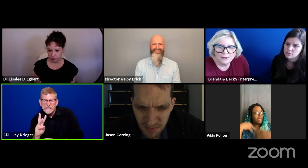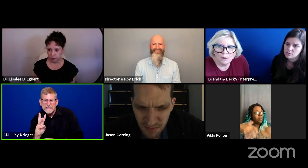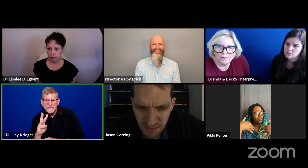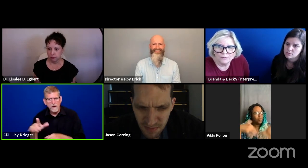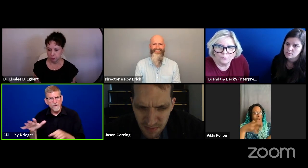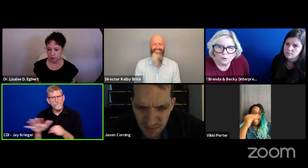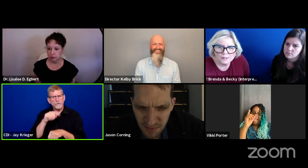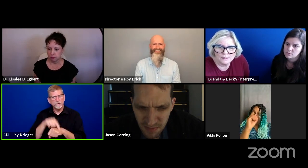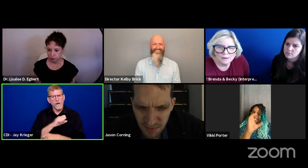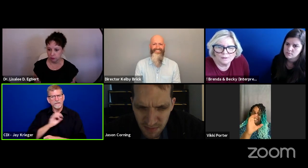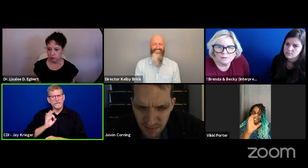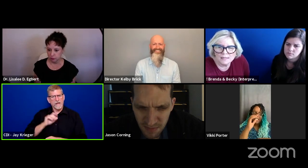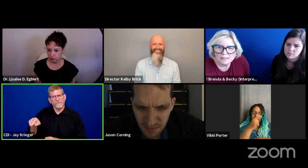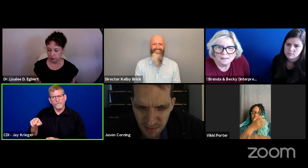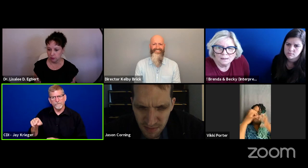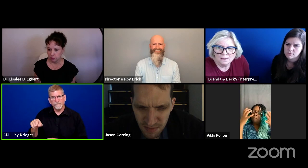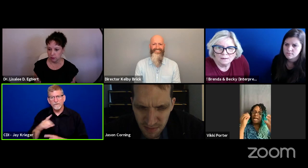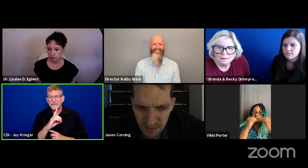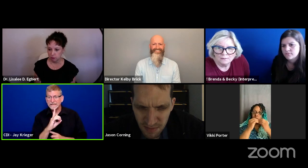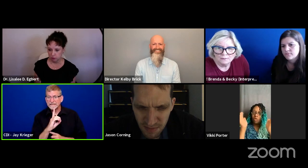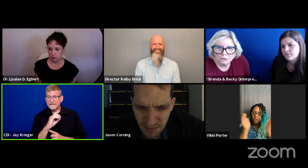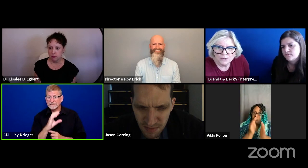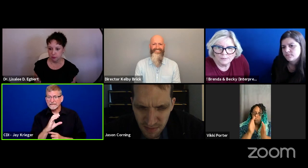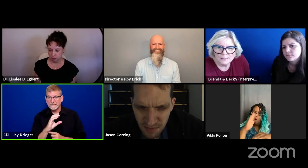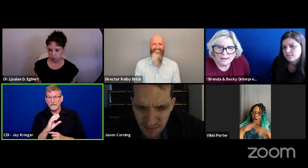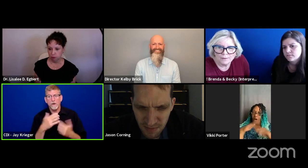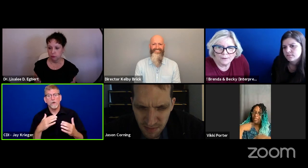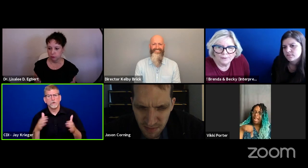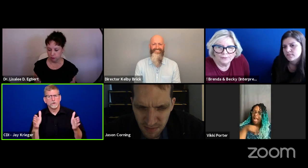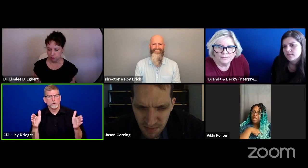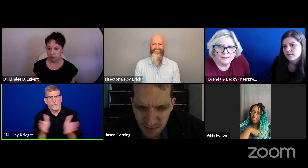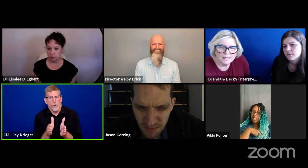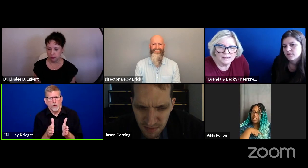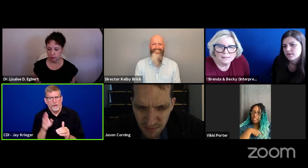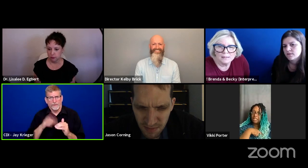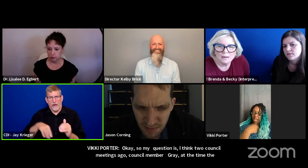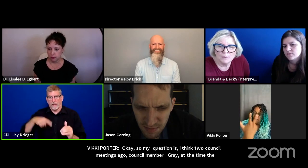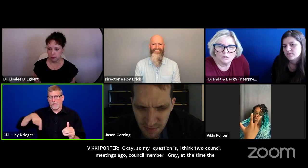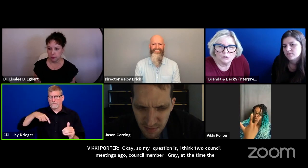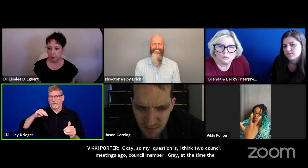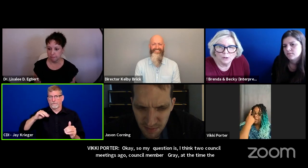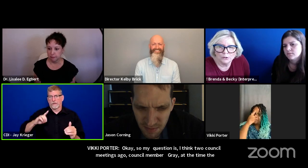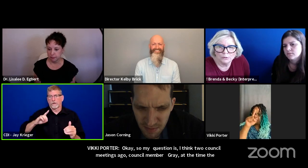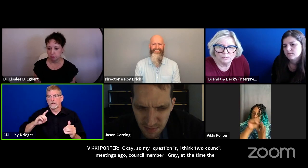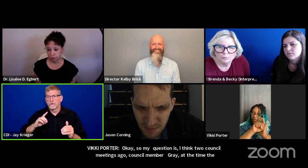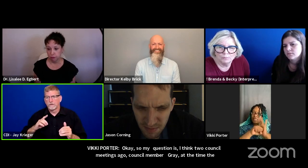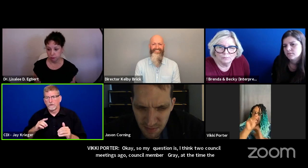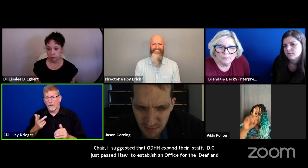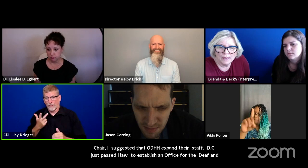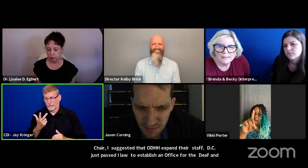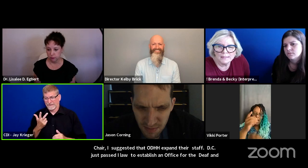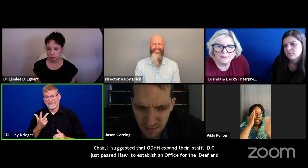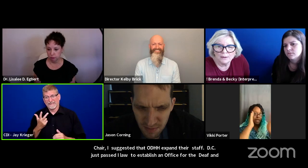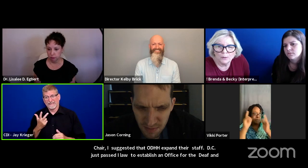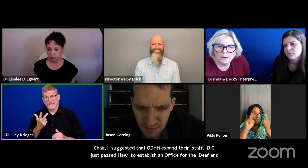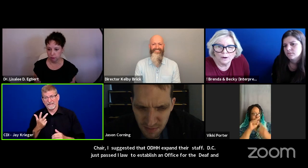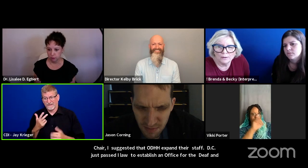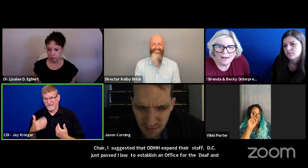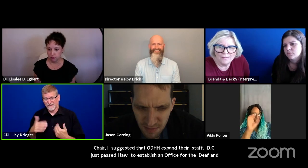they will have six full-time staff and D.C. is a much smaller entity than we are.